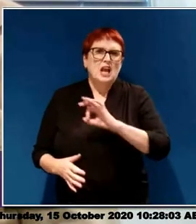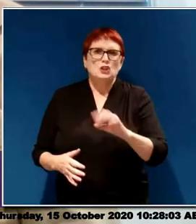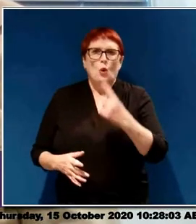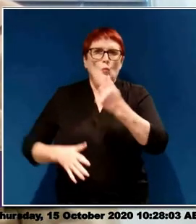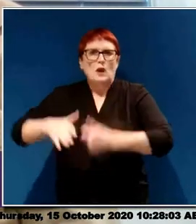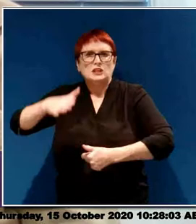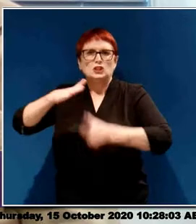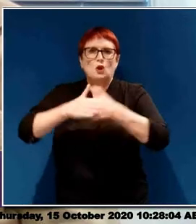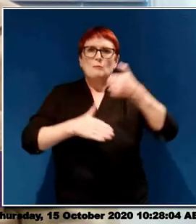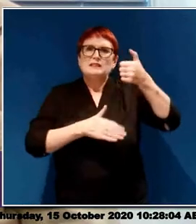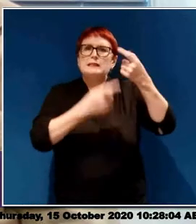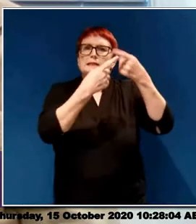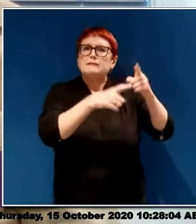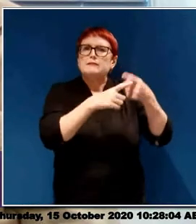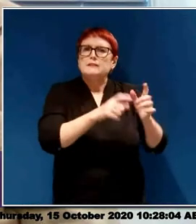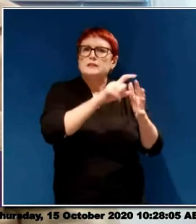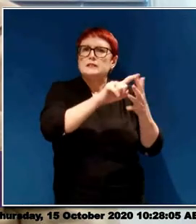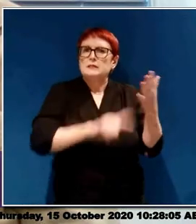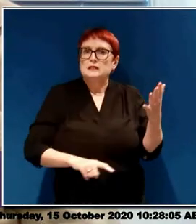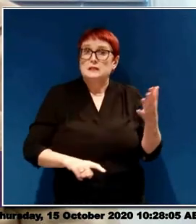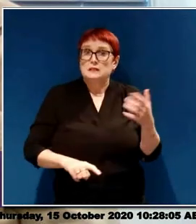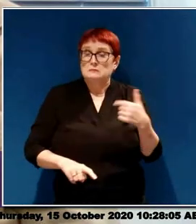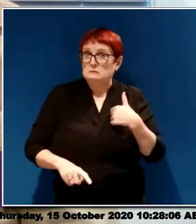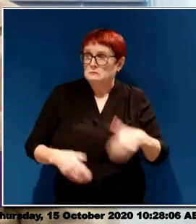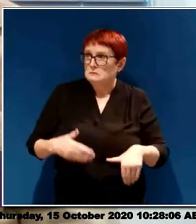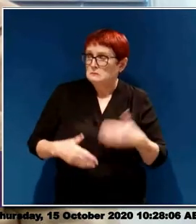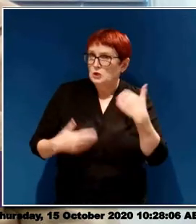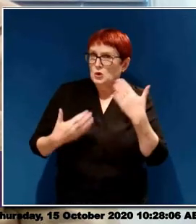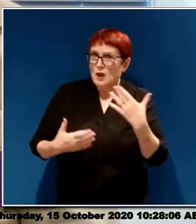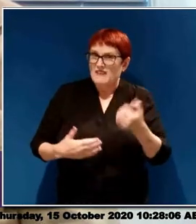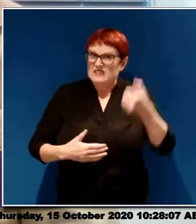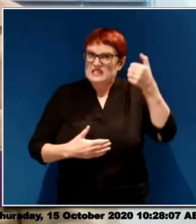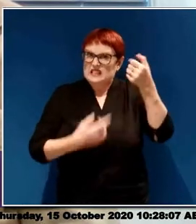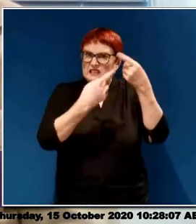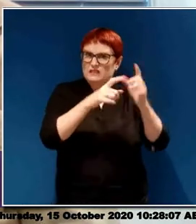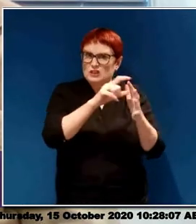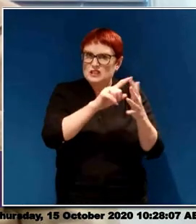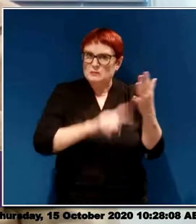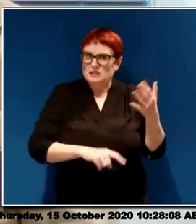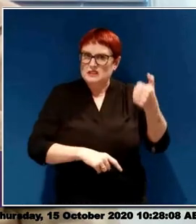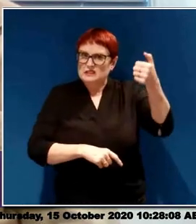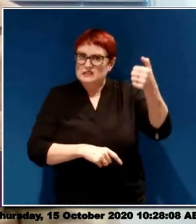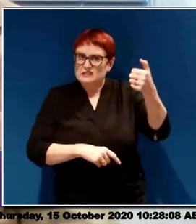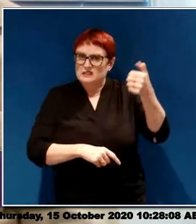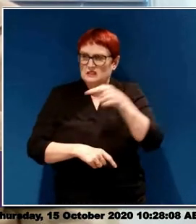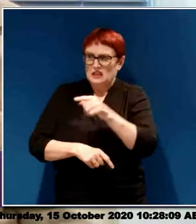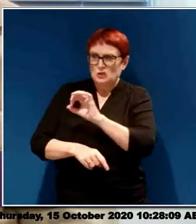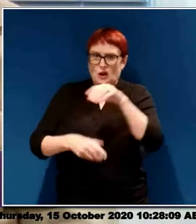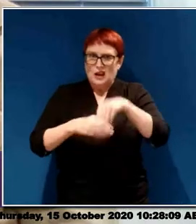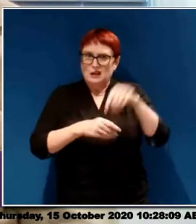I didn't realise there was a top six, I didn't realise there was a competition going on with that.